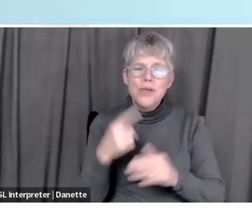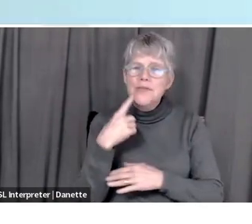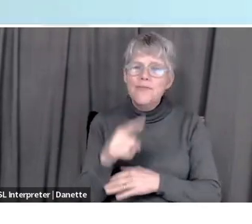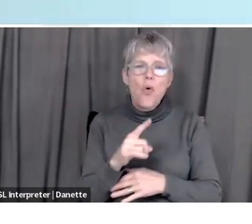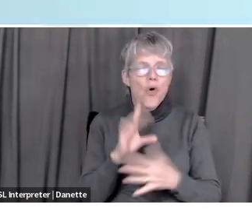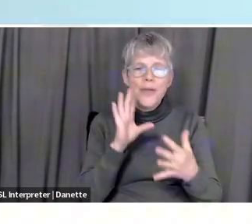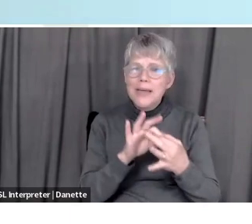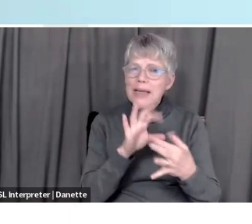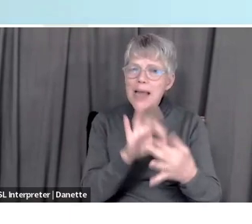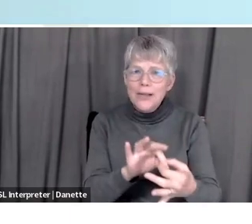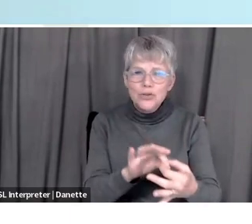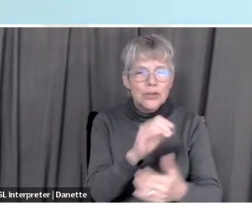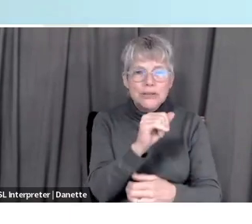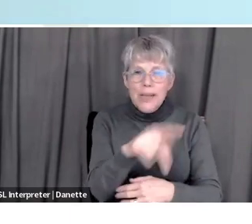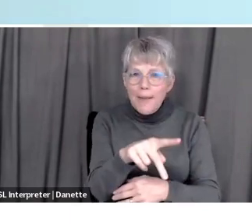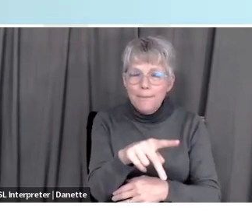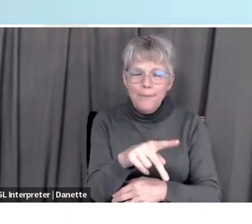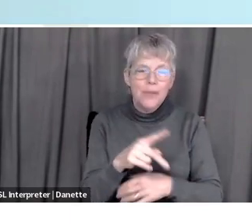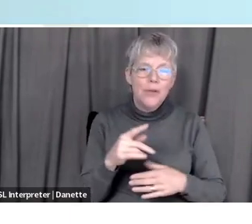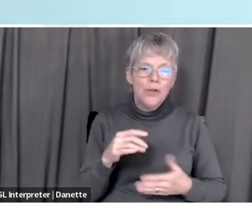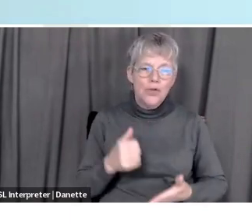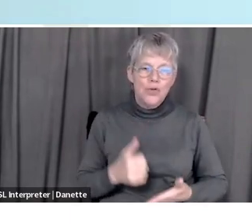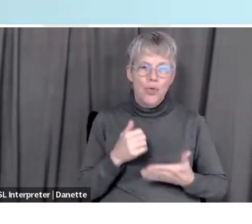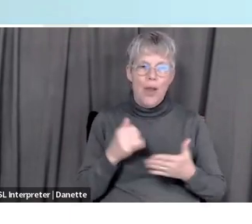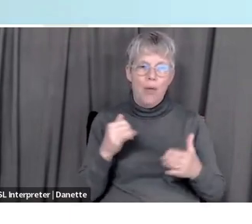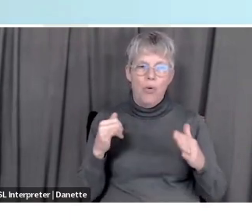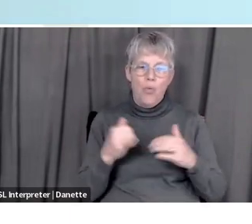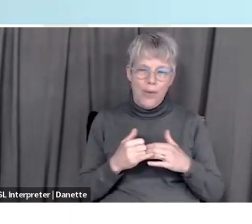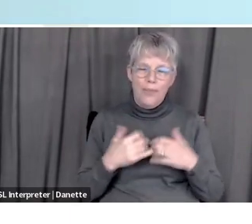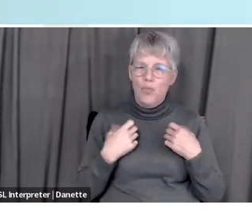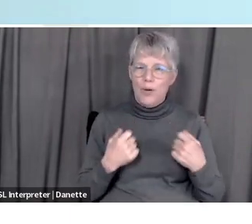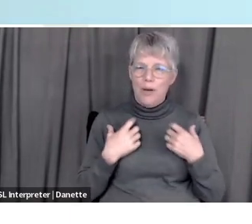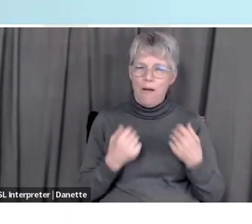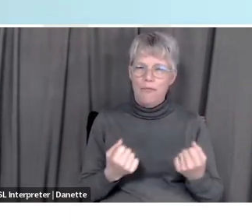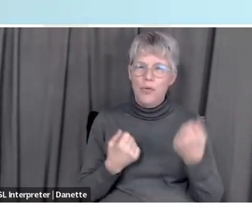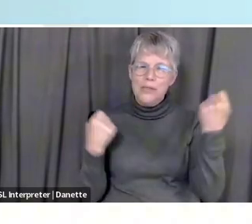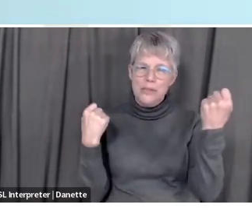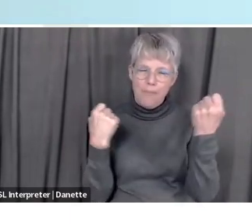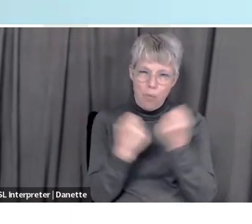purpose of the purpose of Connections App is really to help close the gaps in recovery support.